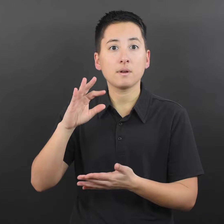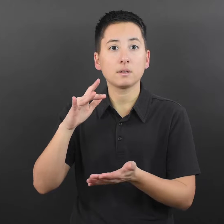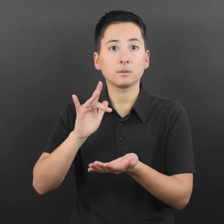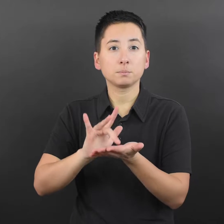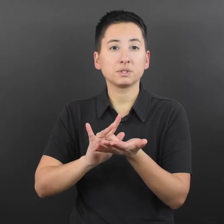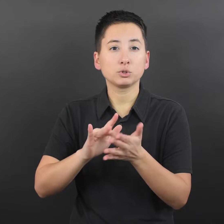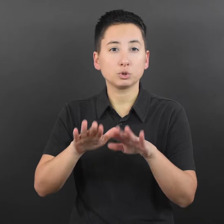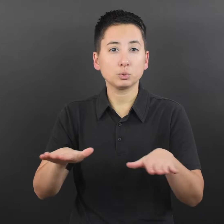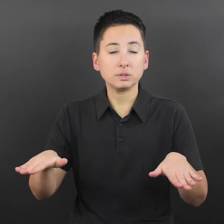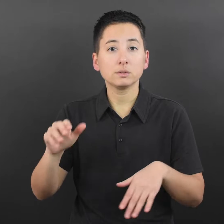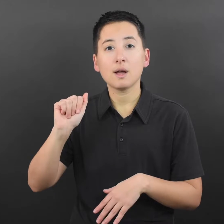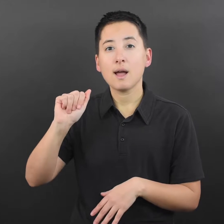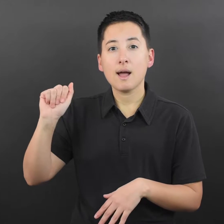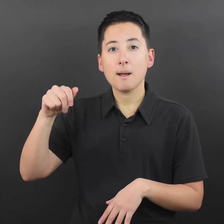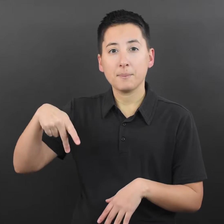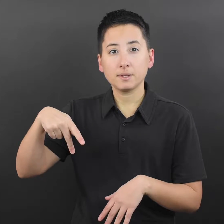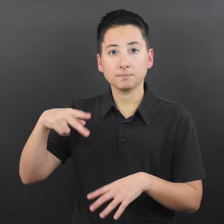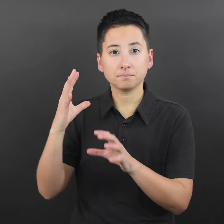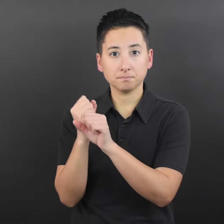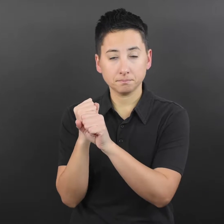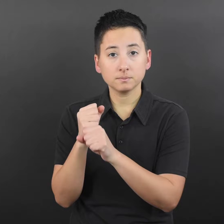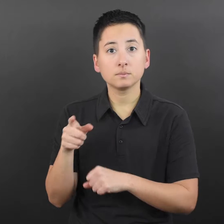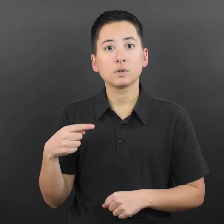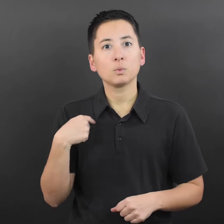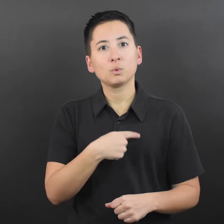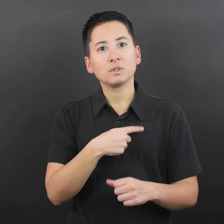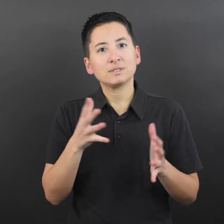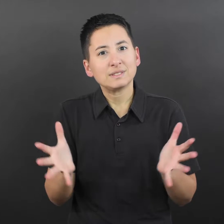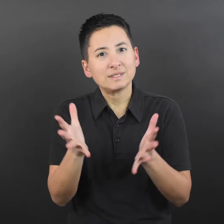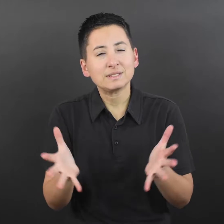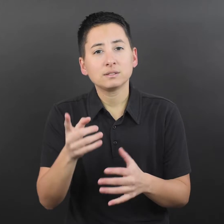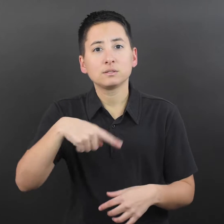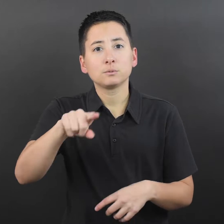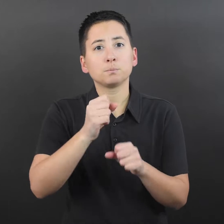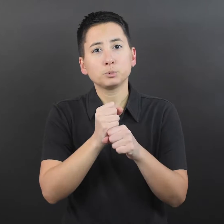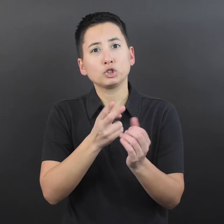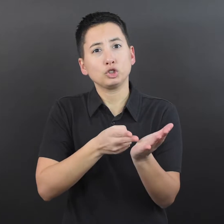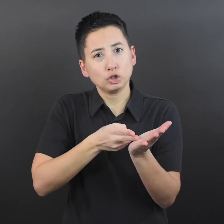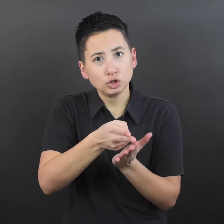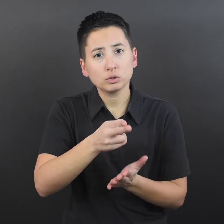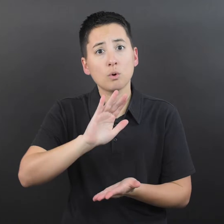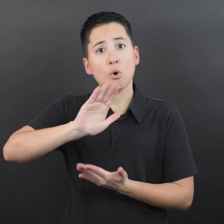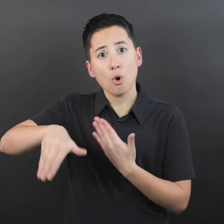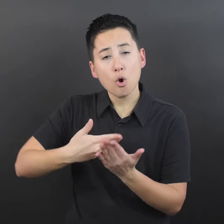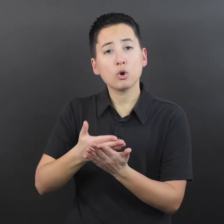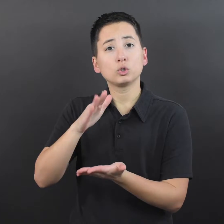we urge you to make sure all schools follow the updated, current Centers for Disease